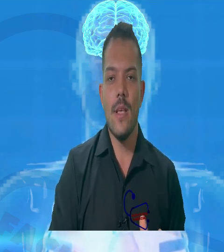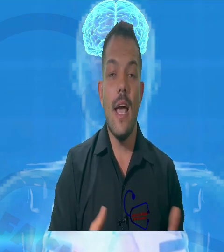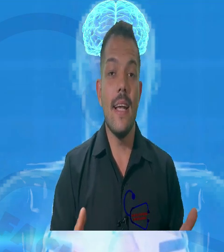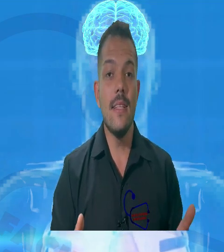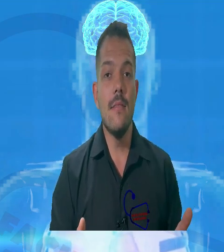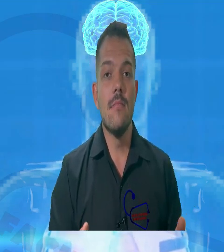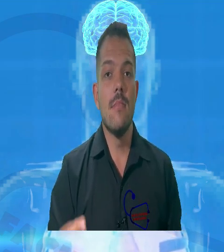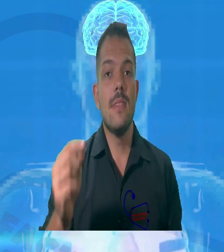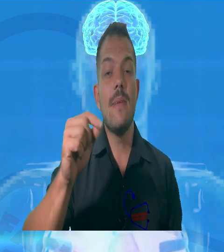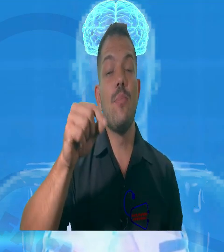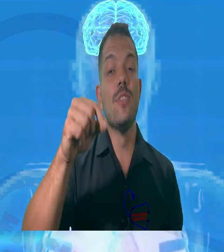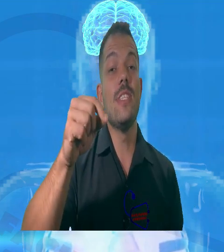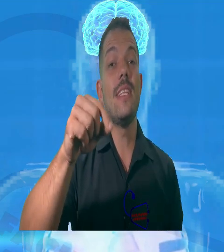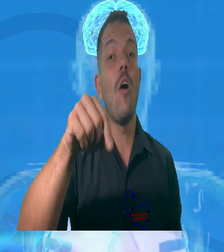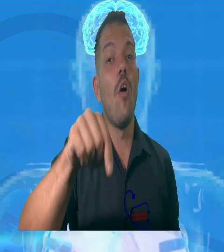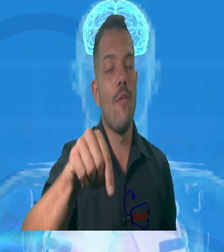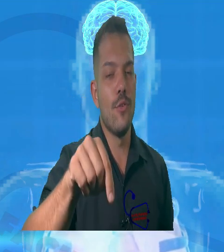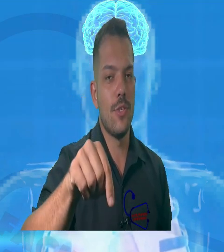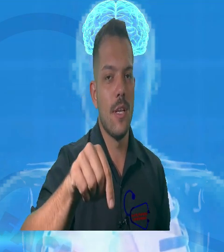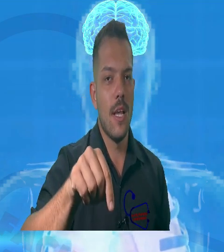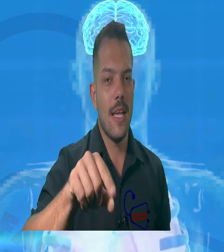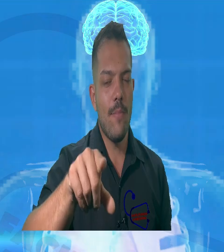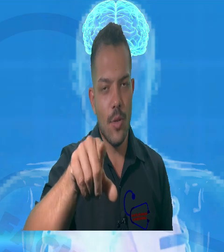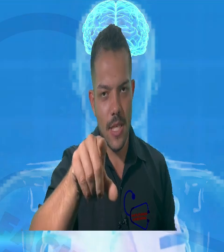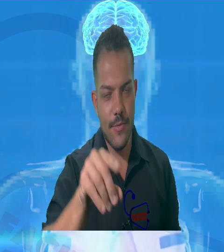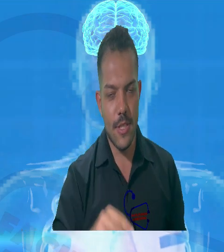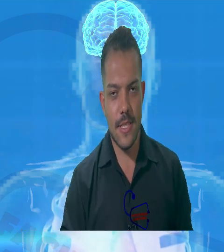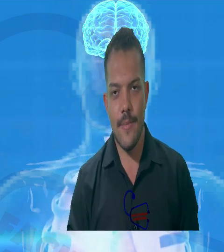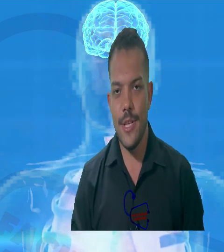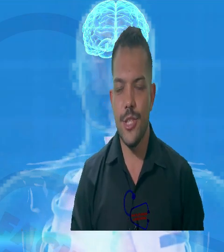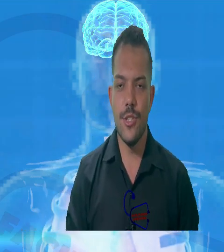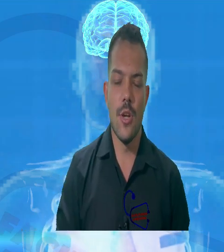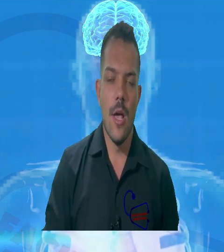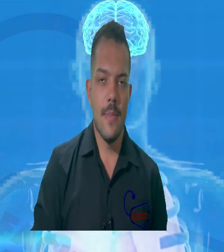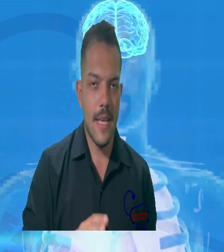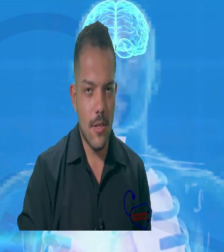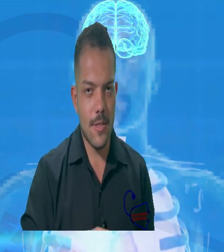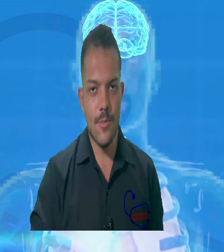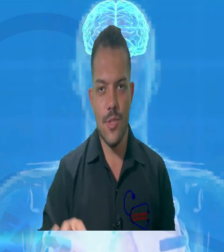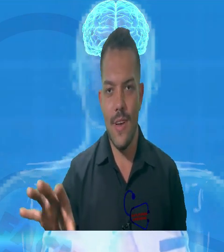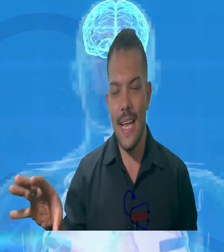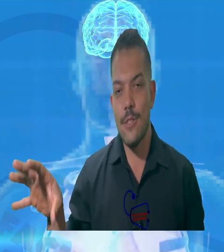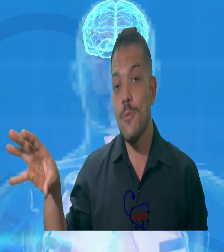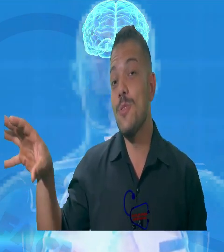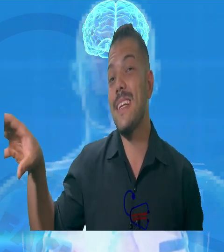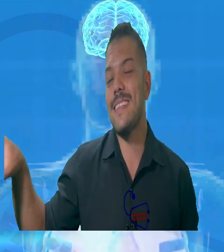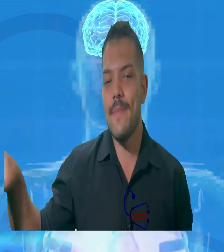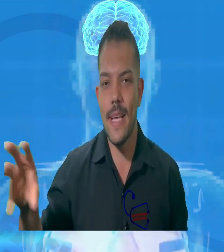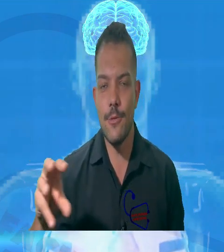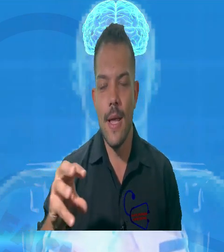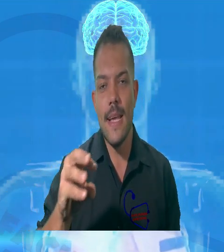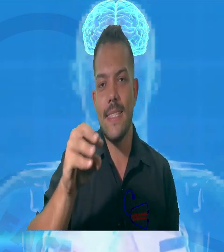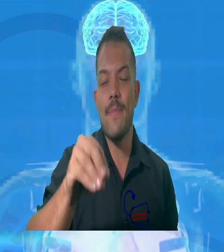even deposits eggs, it is important for you to know this because we are going to talk about the treatment and knowing